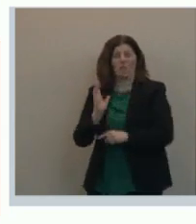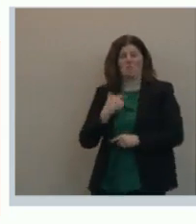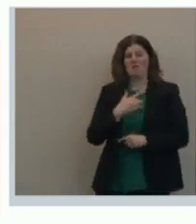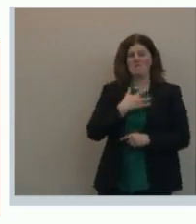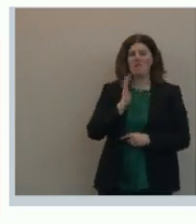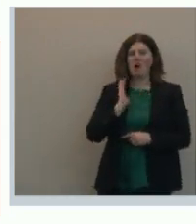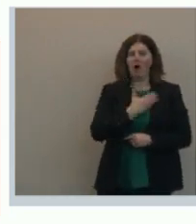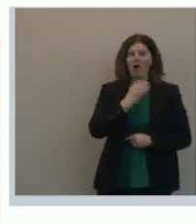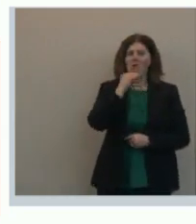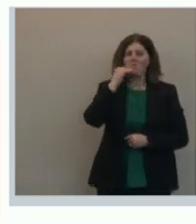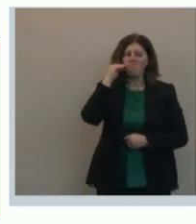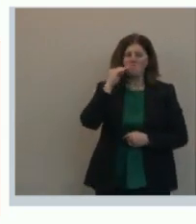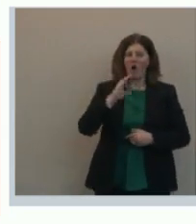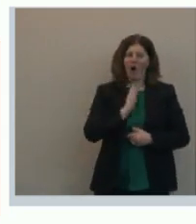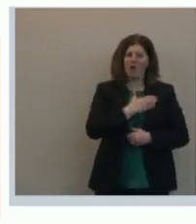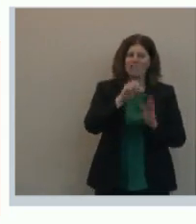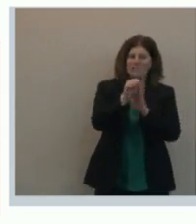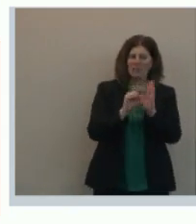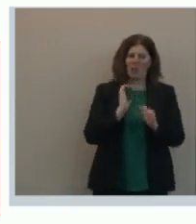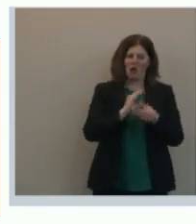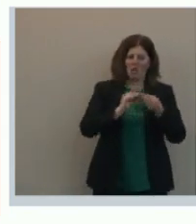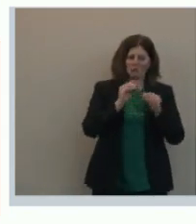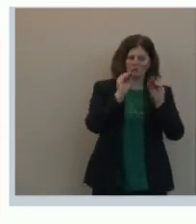AND PROBABLY OFF BY A FACTOR OF EIGHT TO 10.